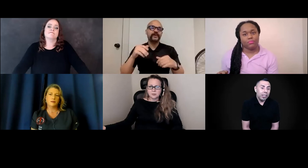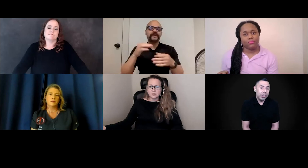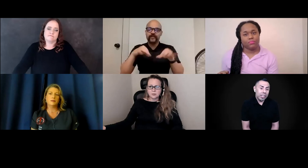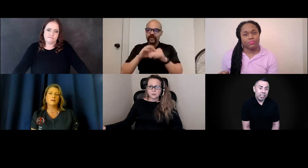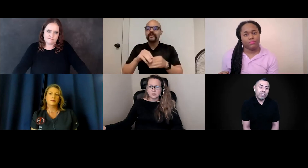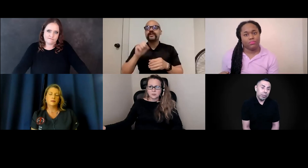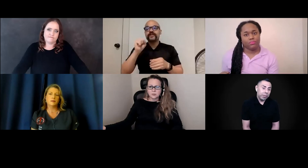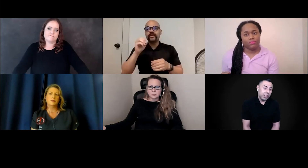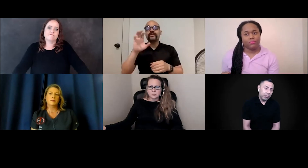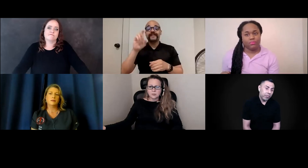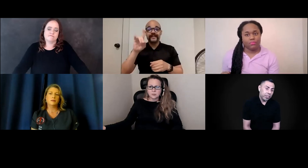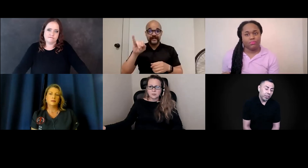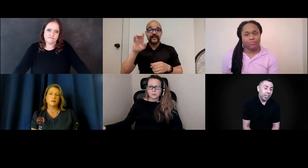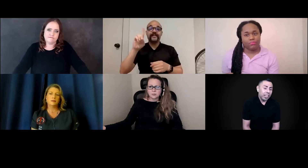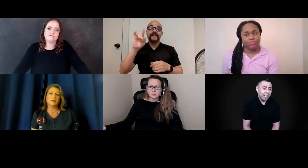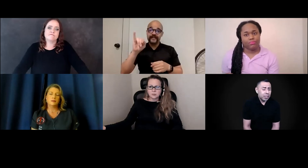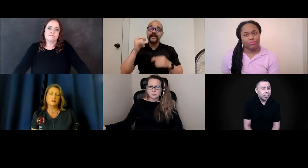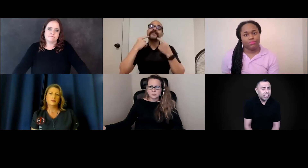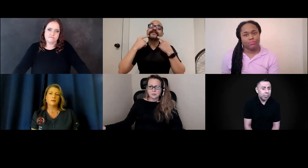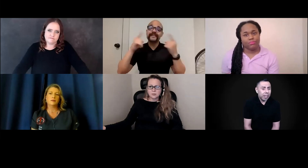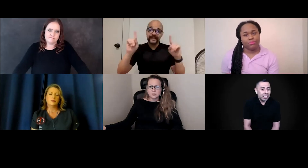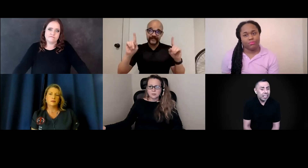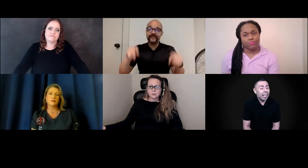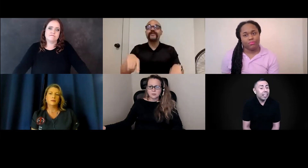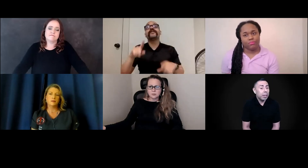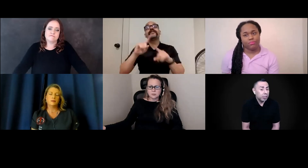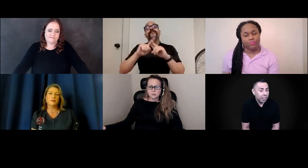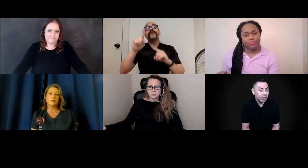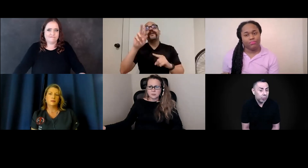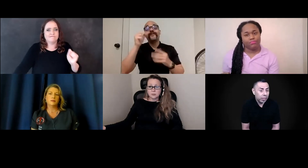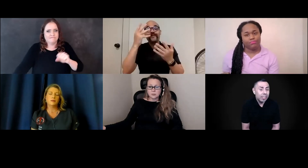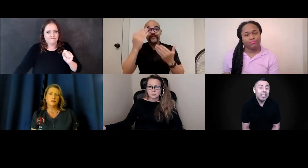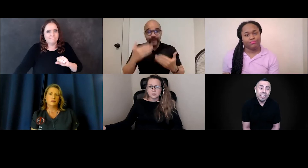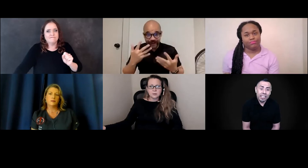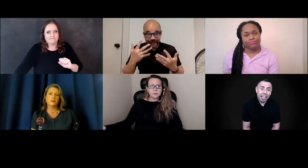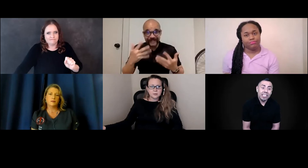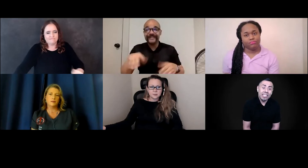Because the value is in developing the deaf professional. It's about changing the mindset and that perspective as well.